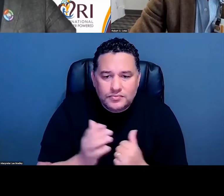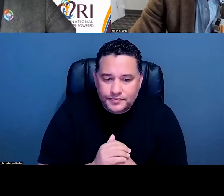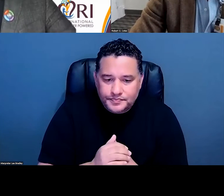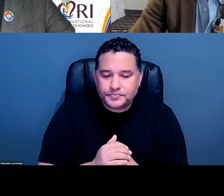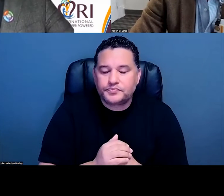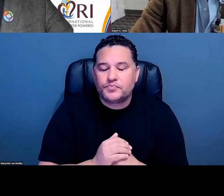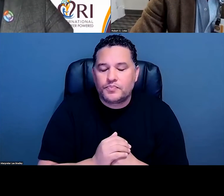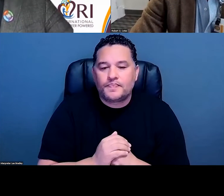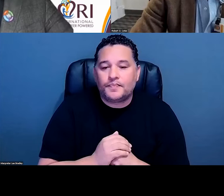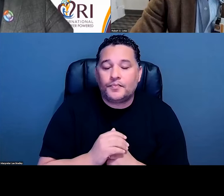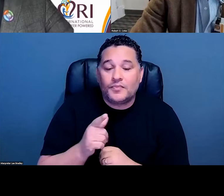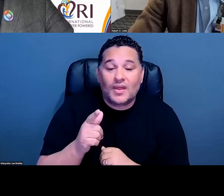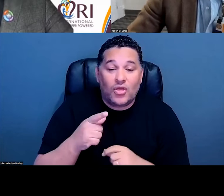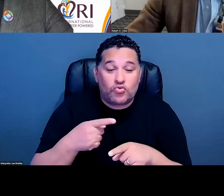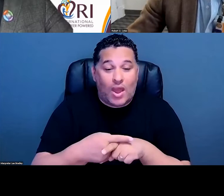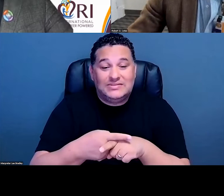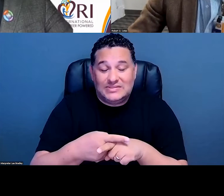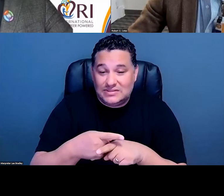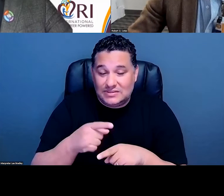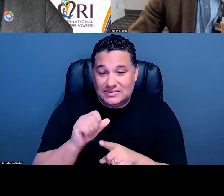OTHERS, ELEMENTS YOU NEED TO APPROACH, ROB?